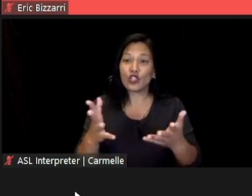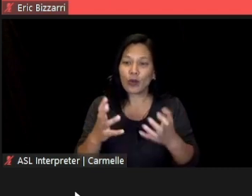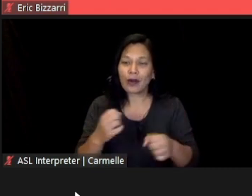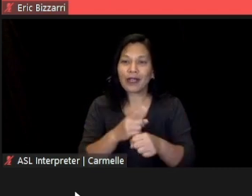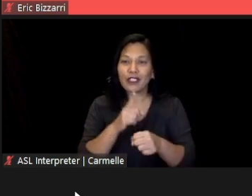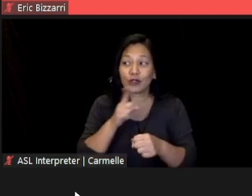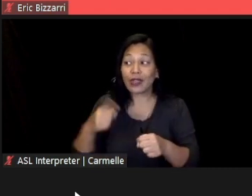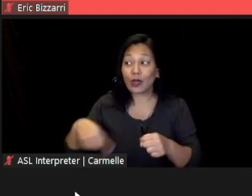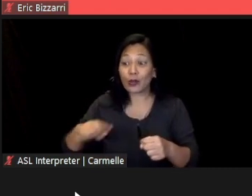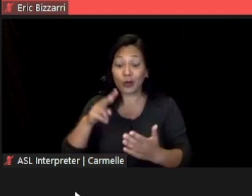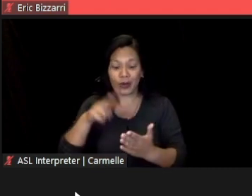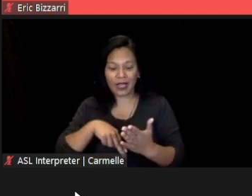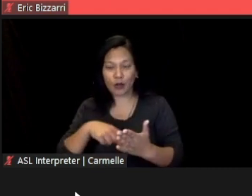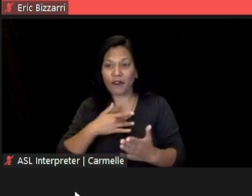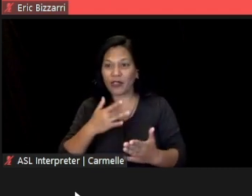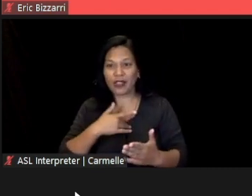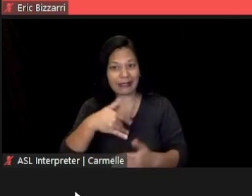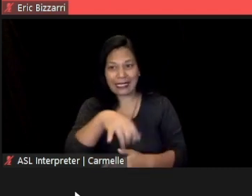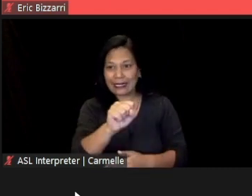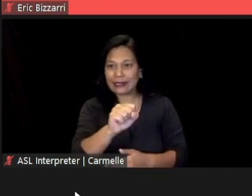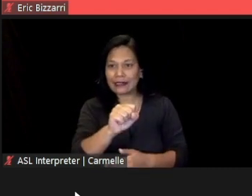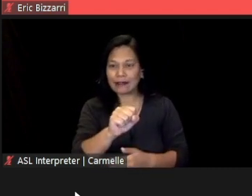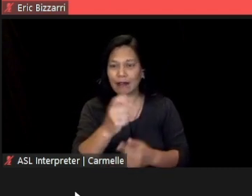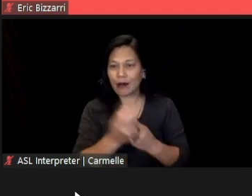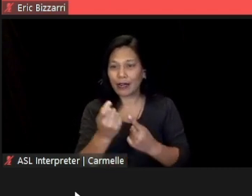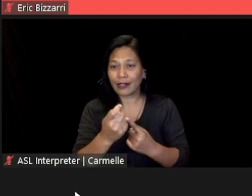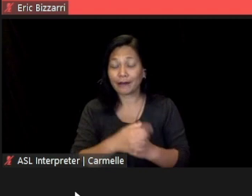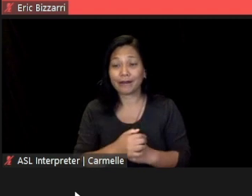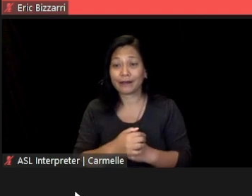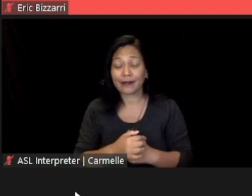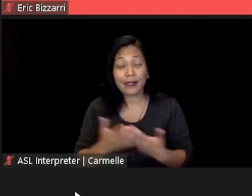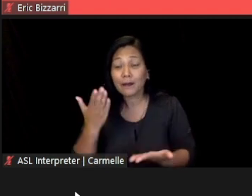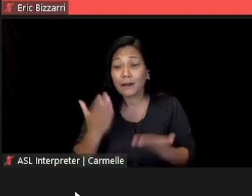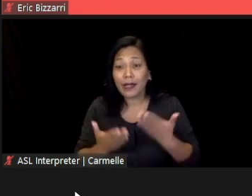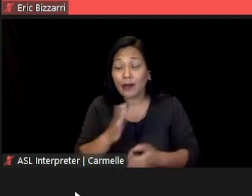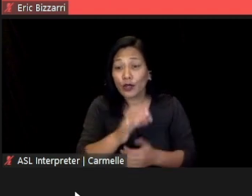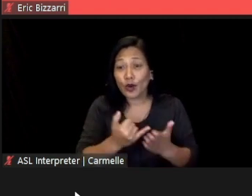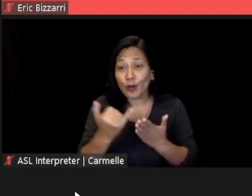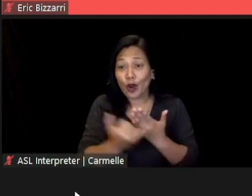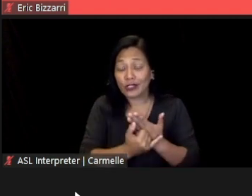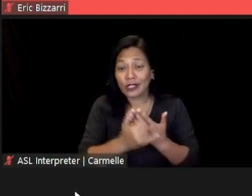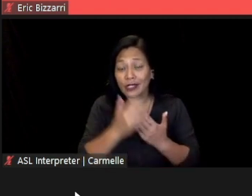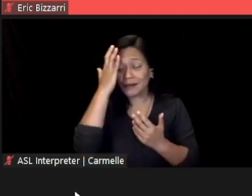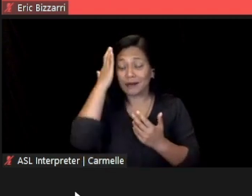And so I think sometimes there's a dissonance in the project could end up still being amazing, but just when you applied